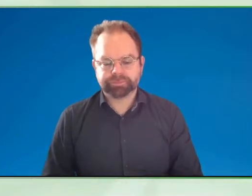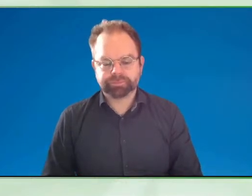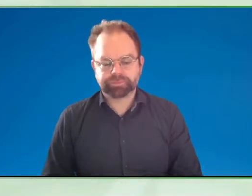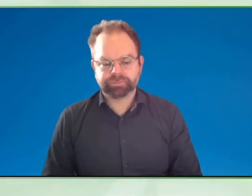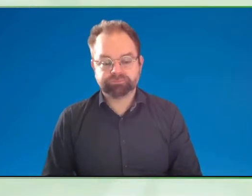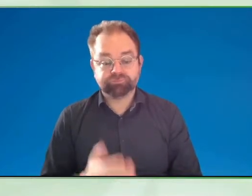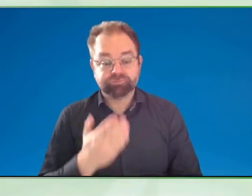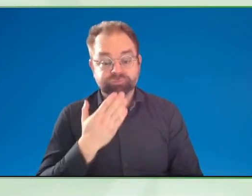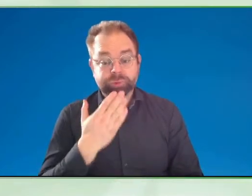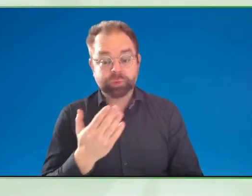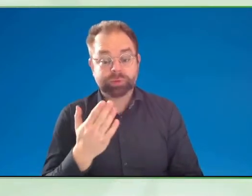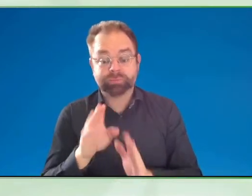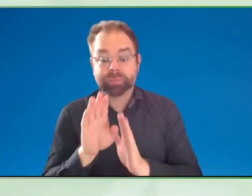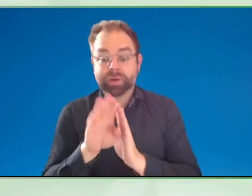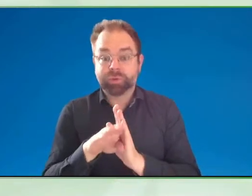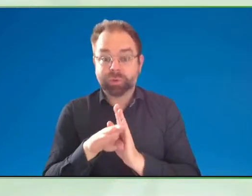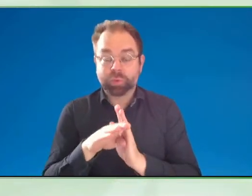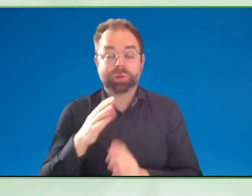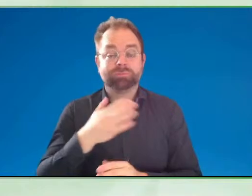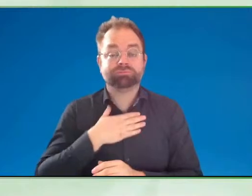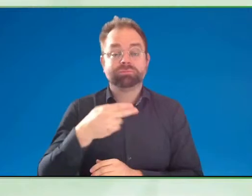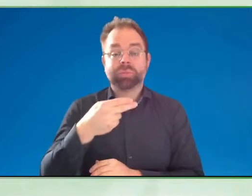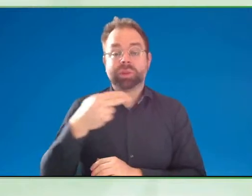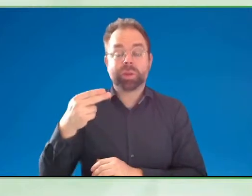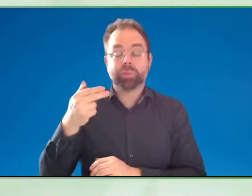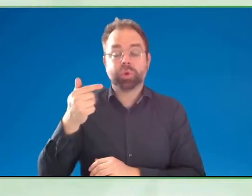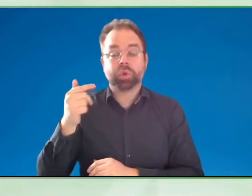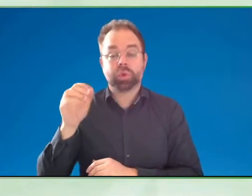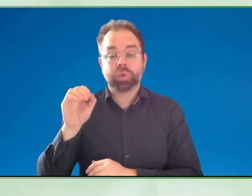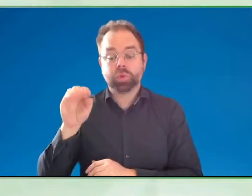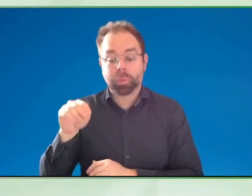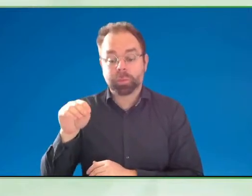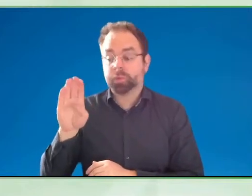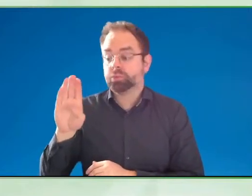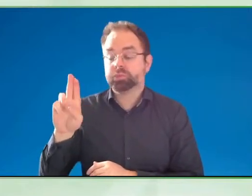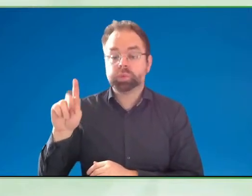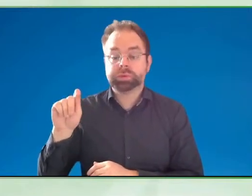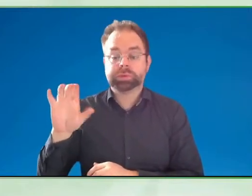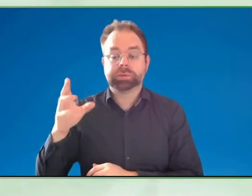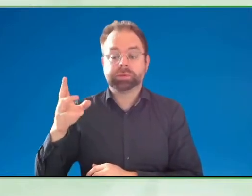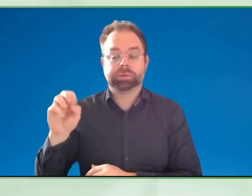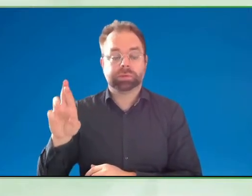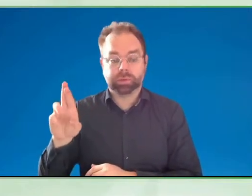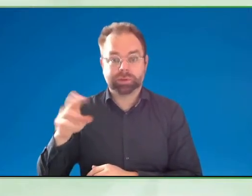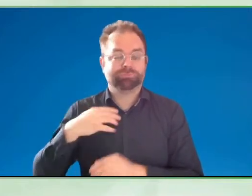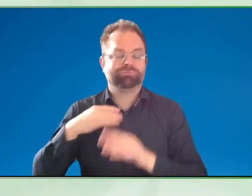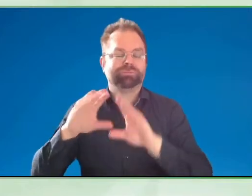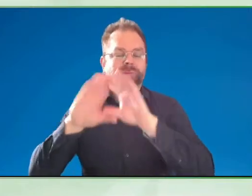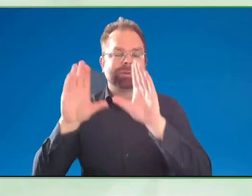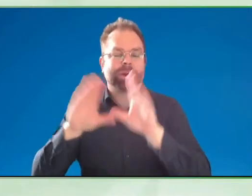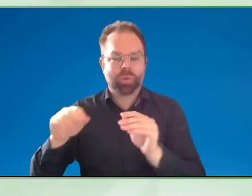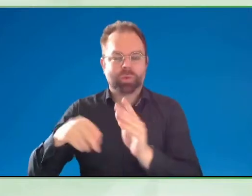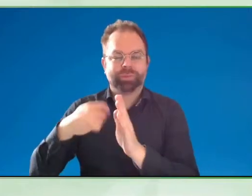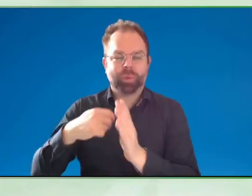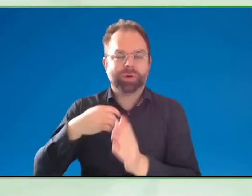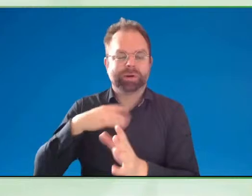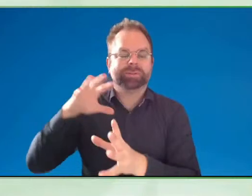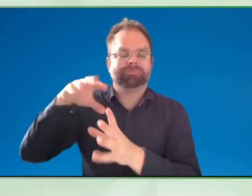We're going to discuss inclusive education challenges in the Kurdistan region of Iraq,